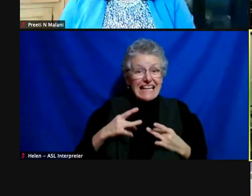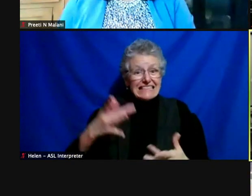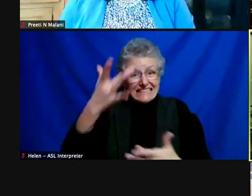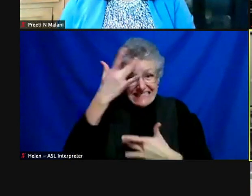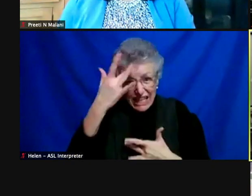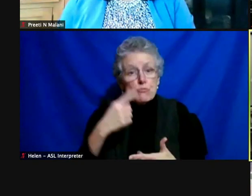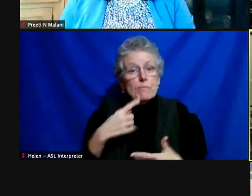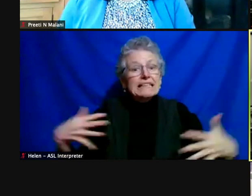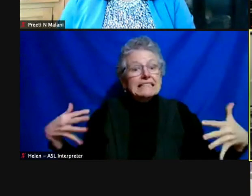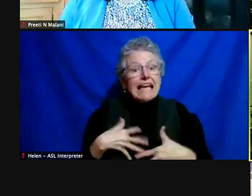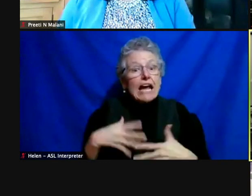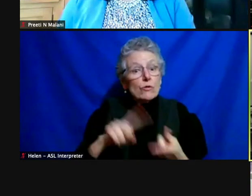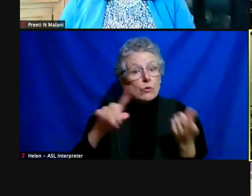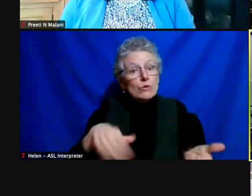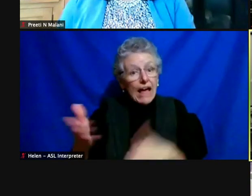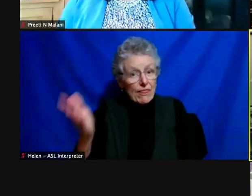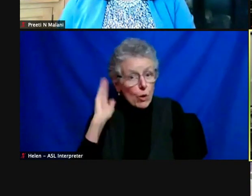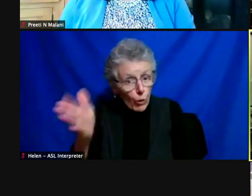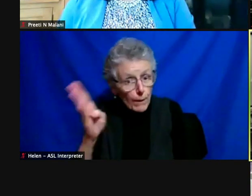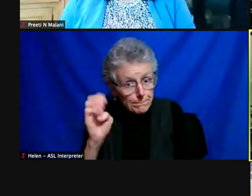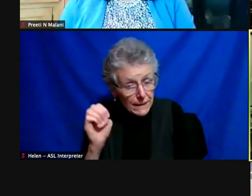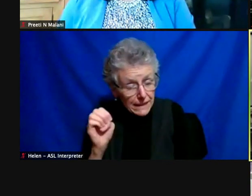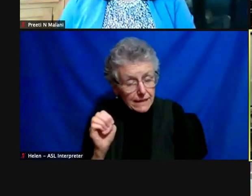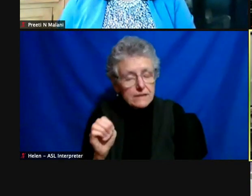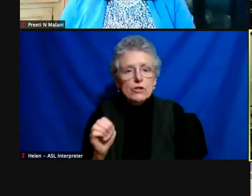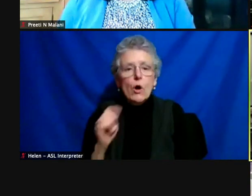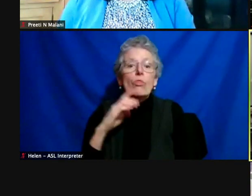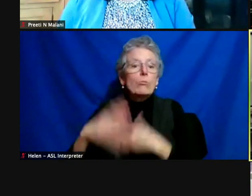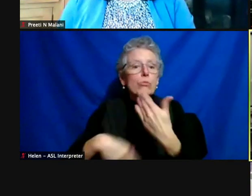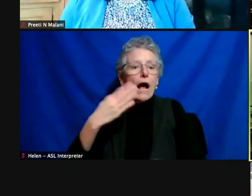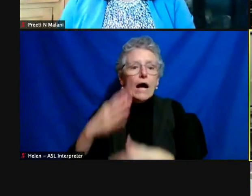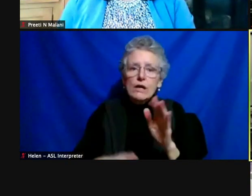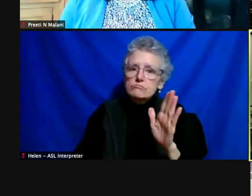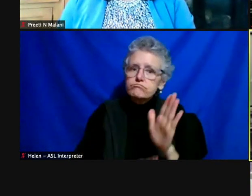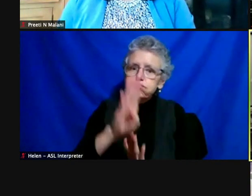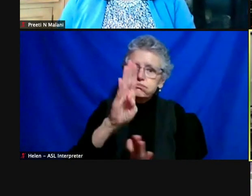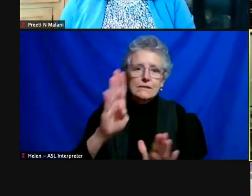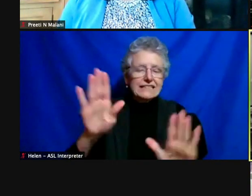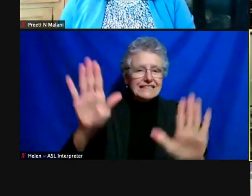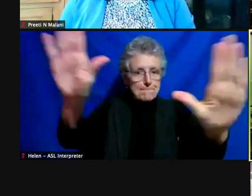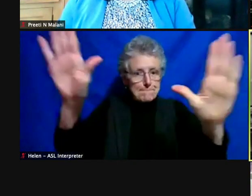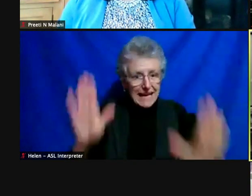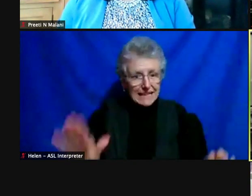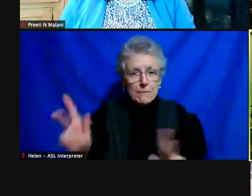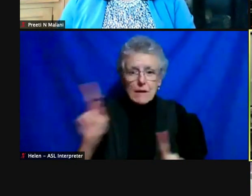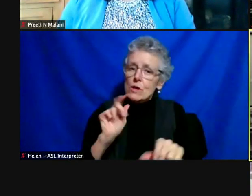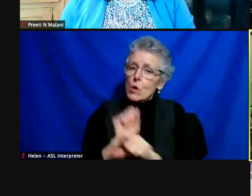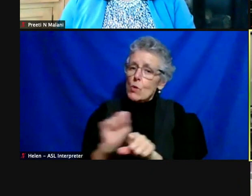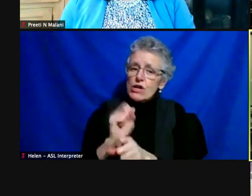So progress is spectacular. Everybody is really working hard and doing the best they can.